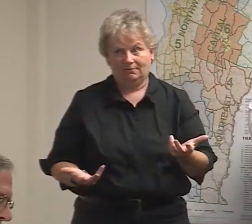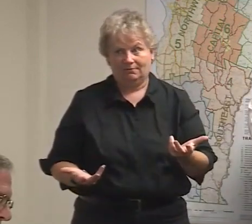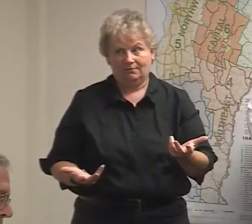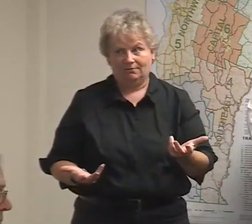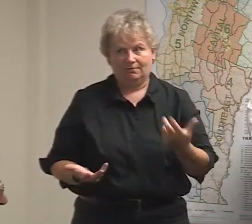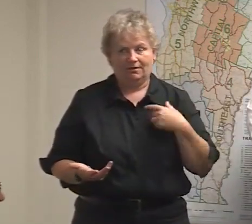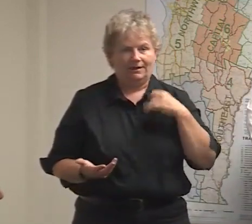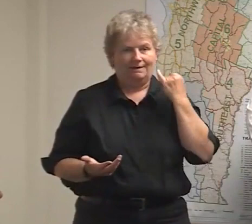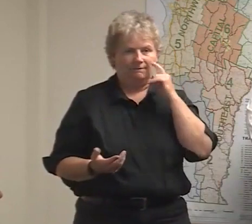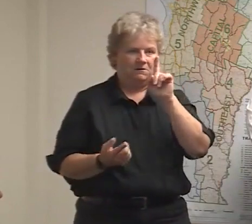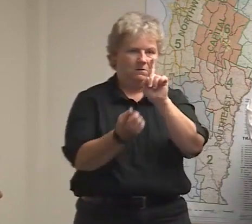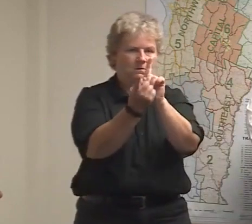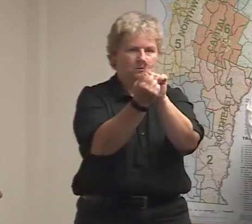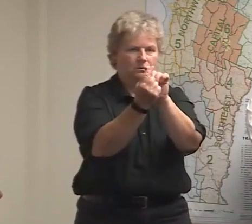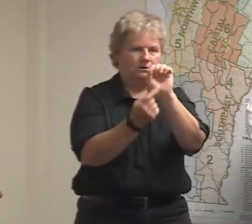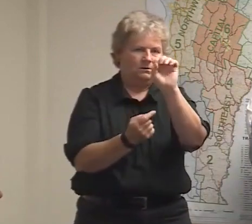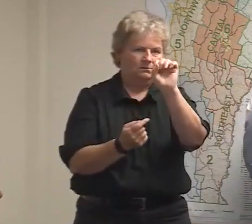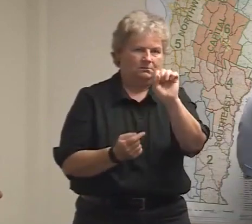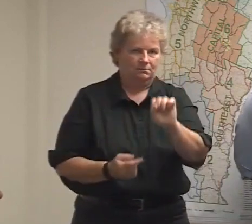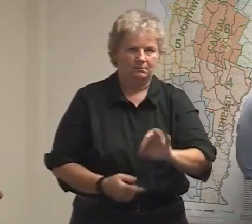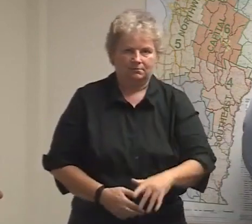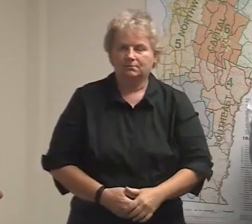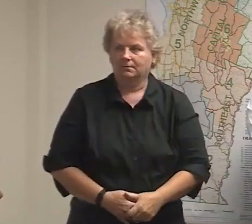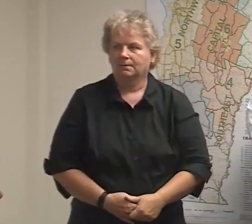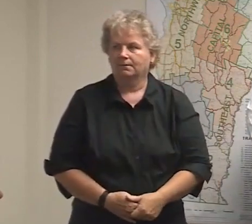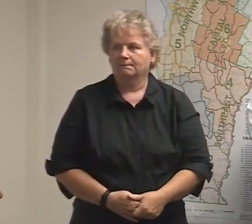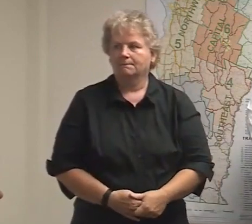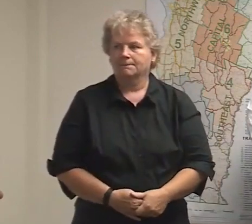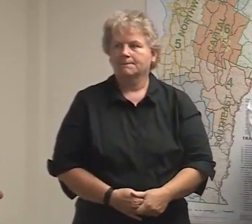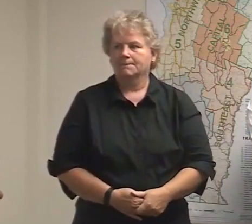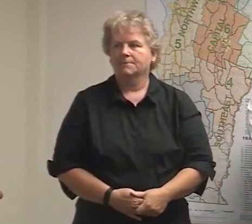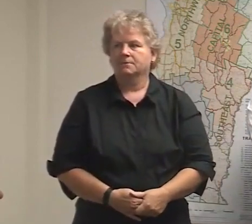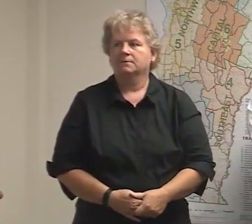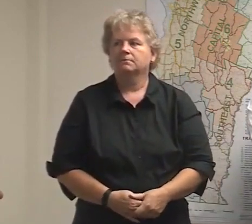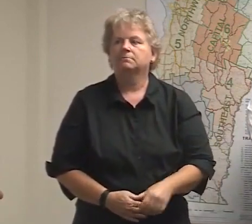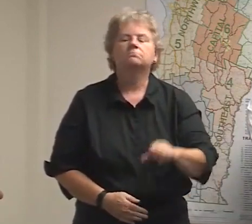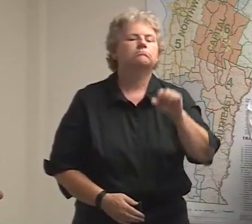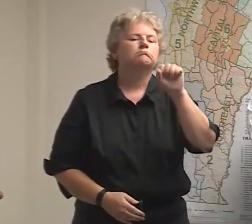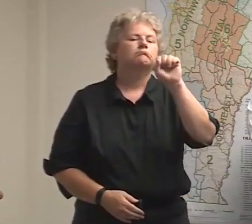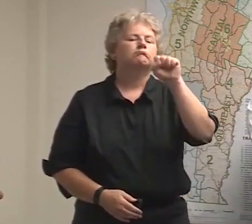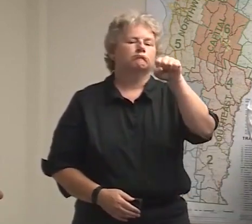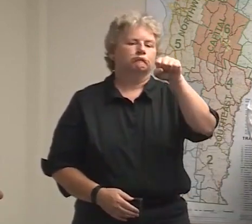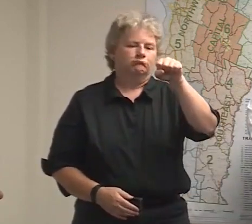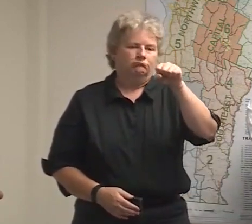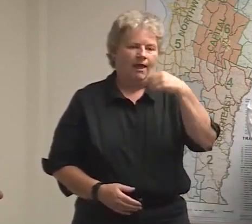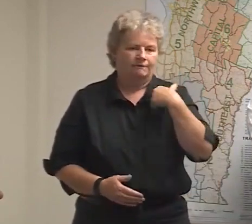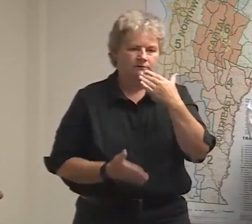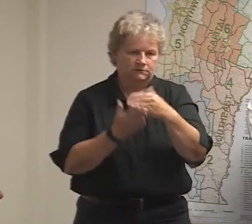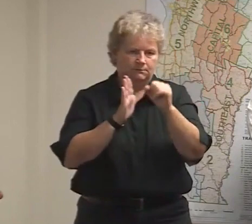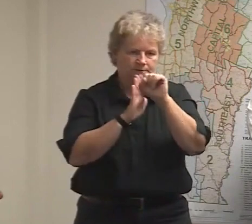SO I’LL TOUCH BASE WITH YOU AFTERWARDS WHERE THERE ARE SOME BUILDINGS WERE IMPACTED MORE THAN OTHERS.